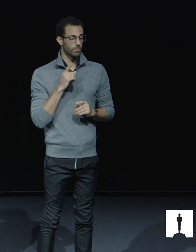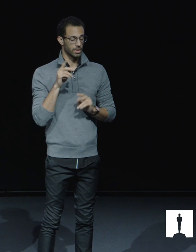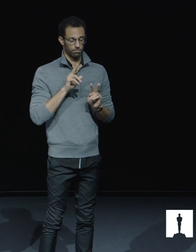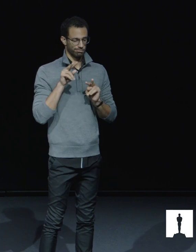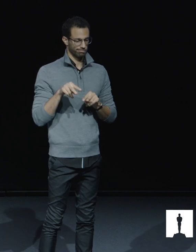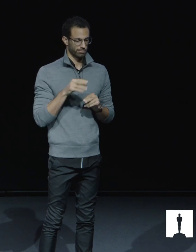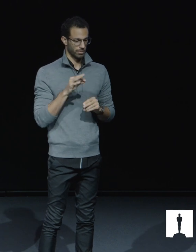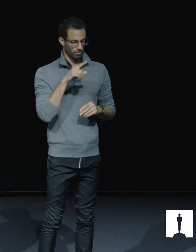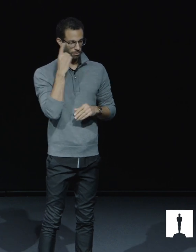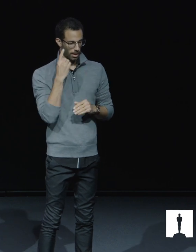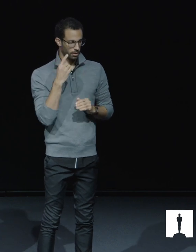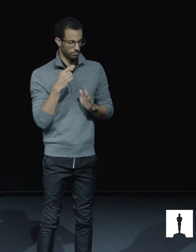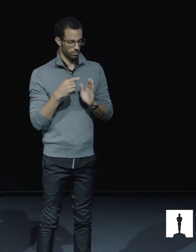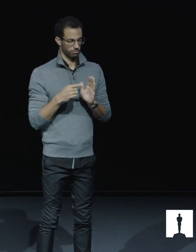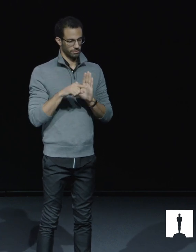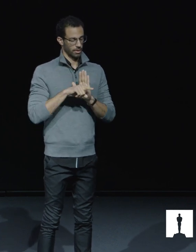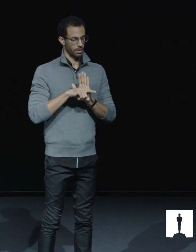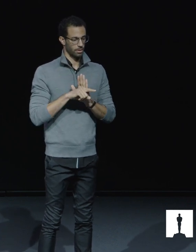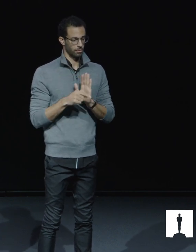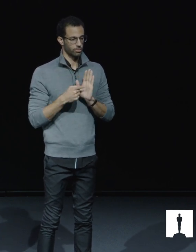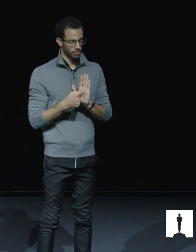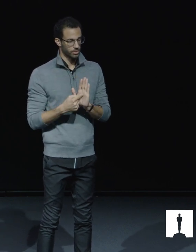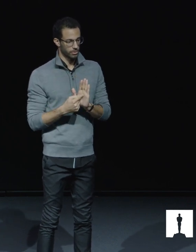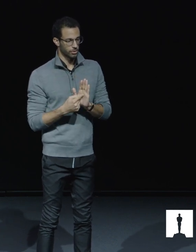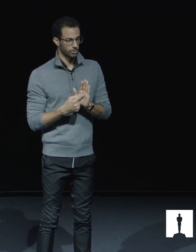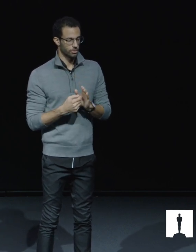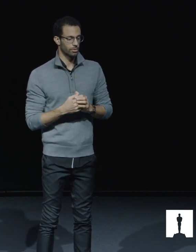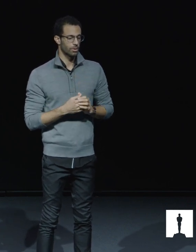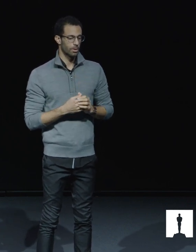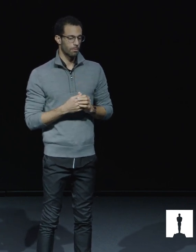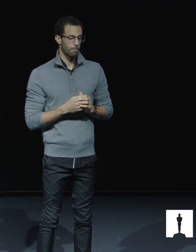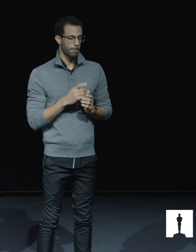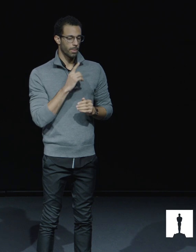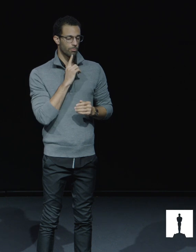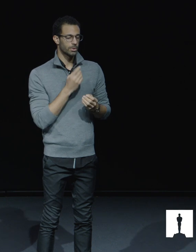centers on less the question of injurious representation and more on for whom and for